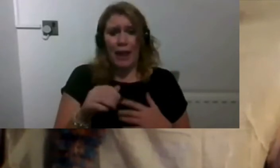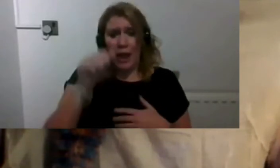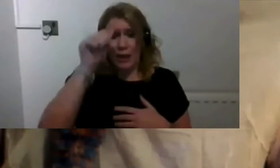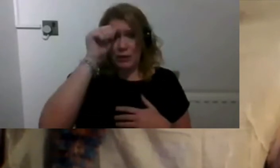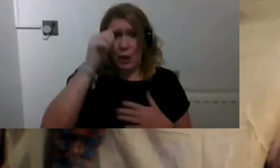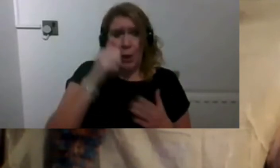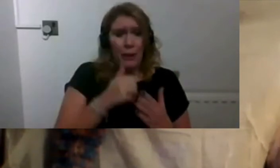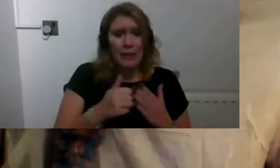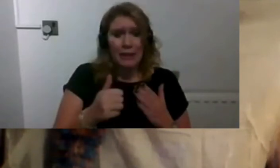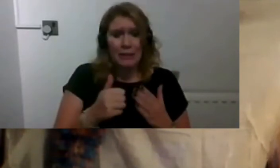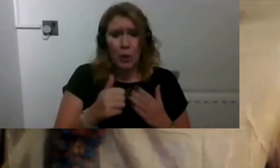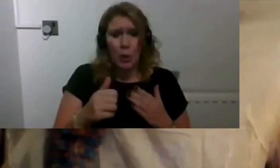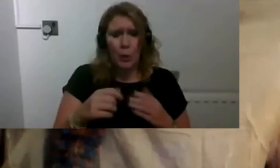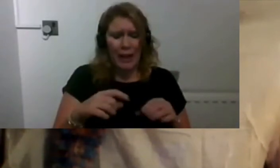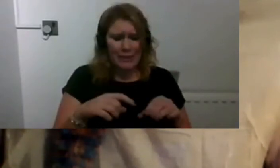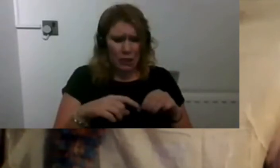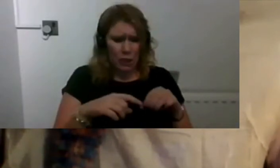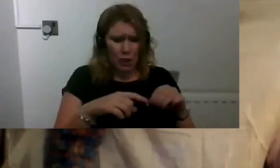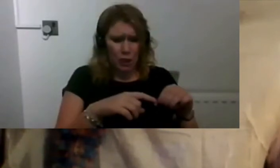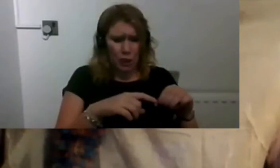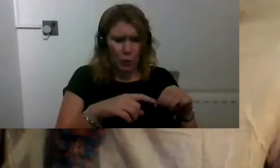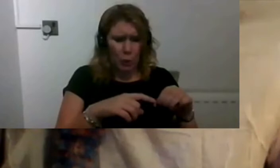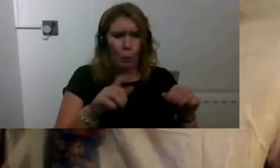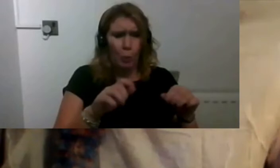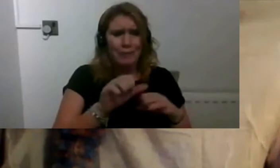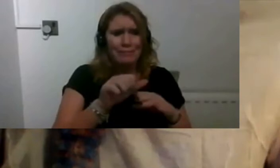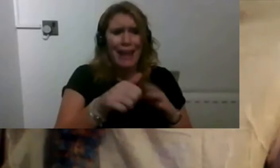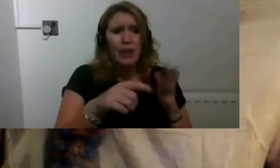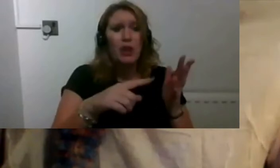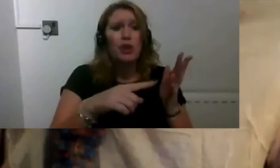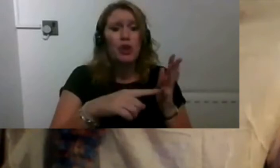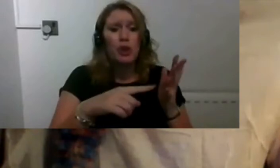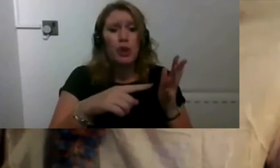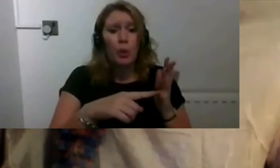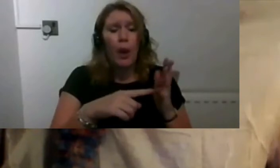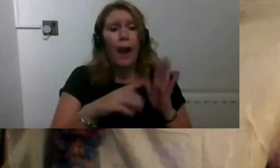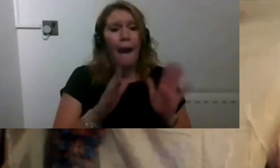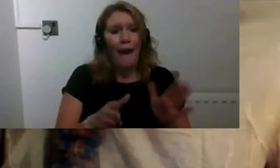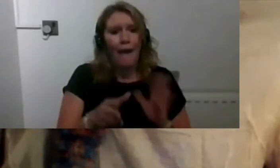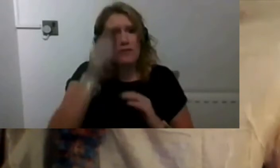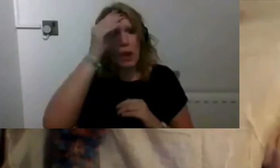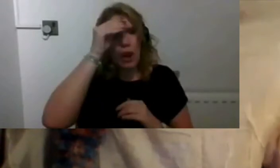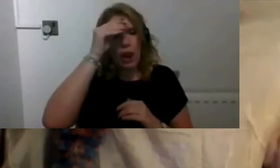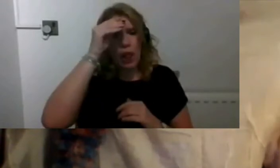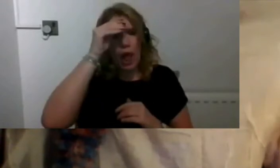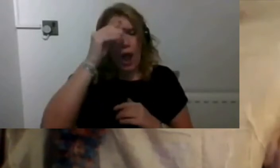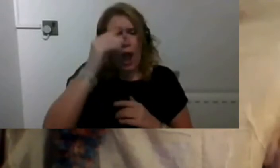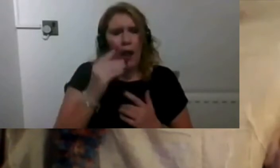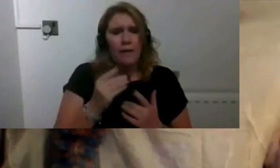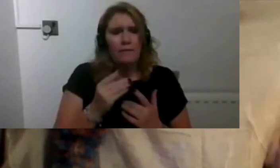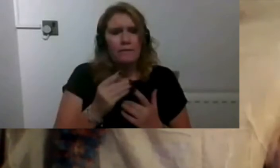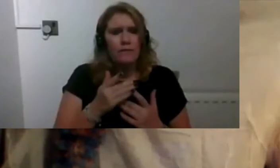I have to learn by sight and not sound. I am a minus 8 audio range.